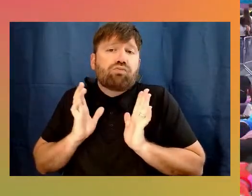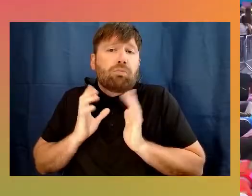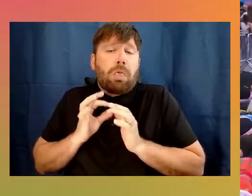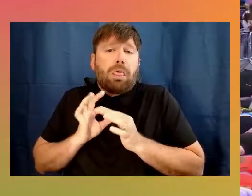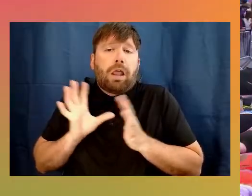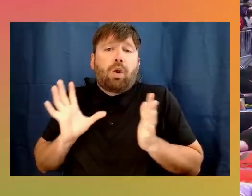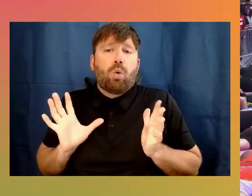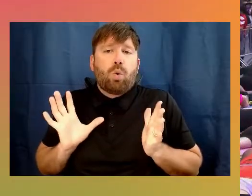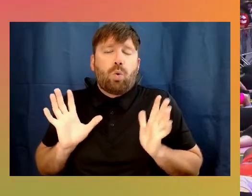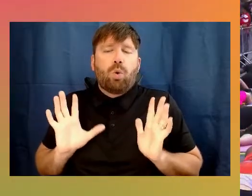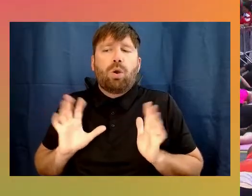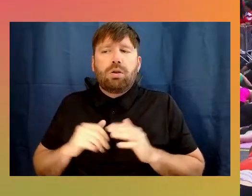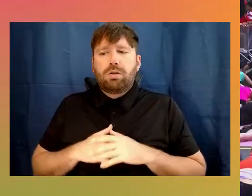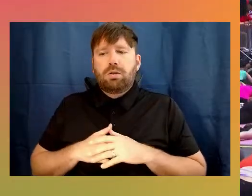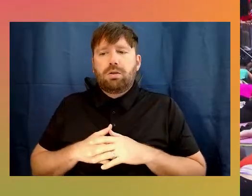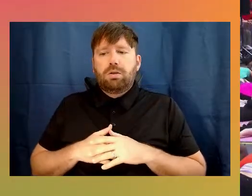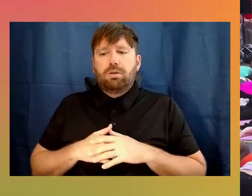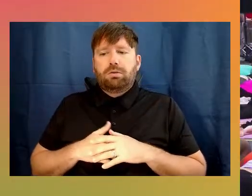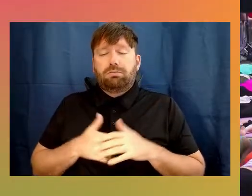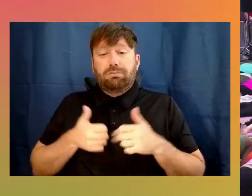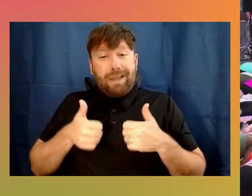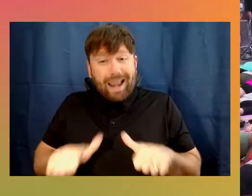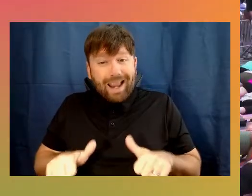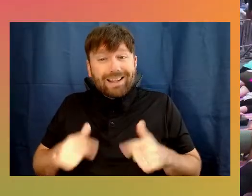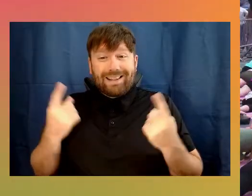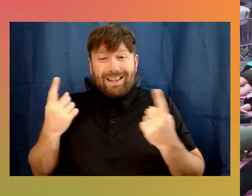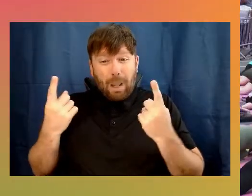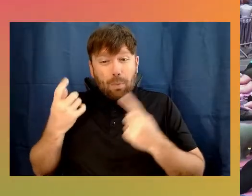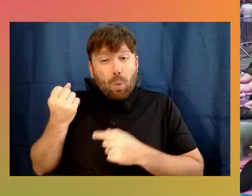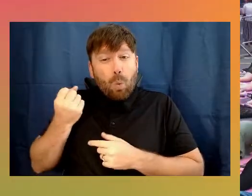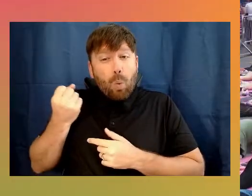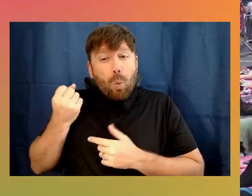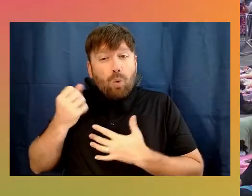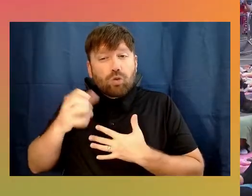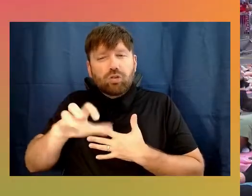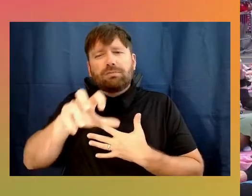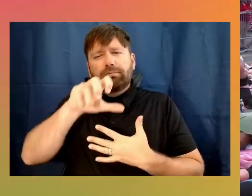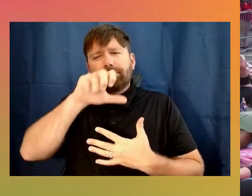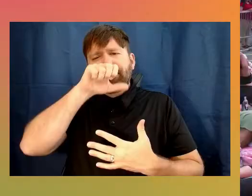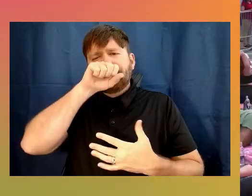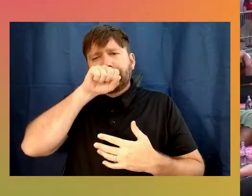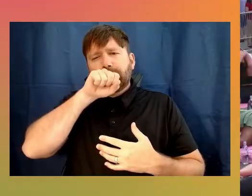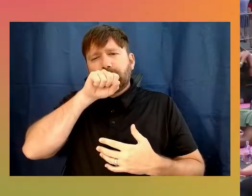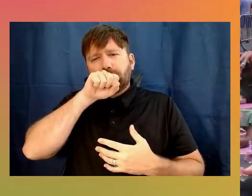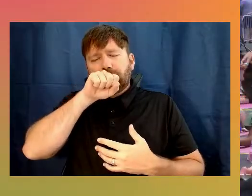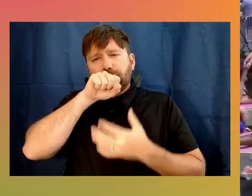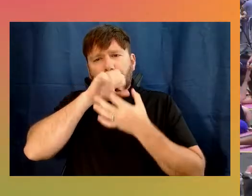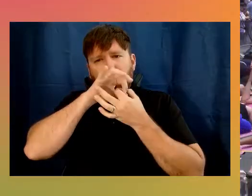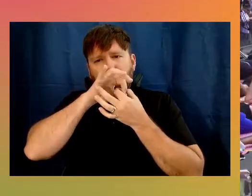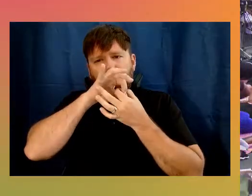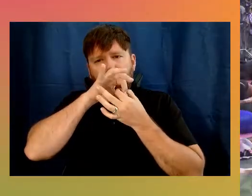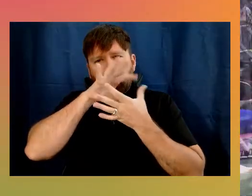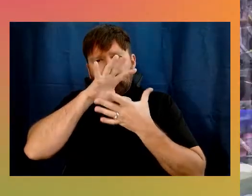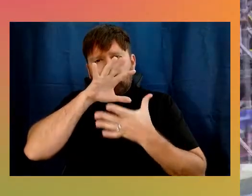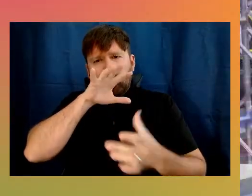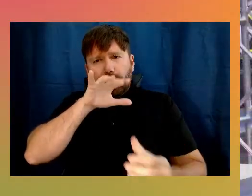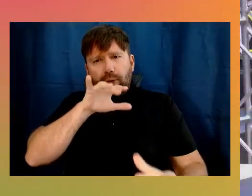CAN YOU EVEN JUST FOR THIS MOMENT LET IT GO? THERE'S ANYTHING THAT YOU'RE